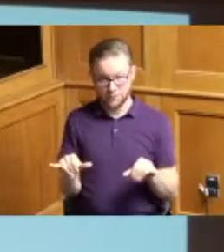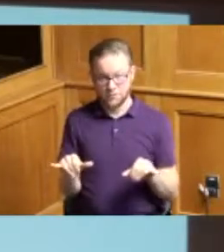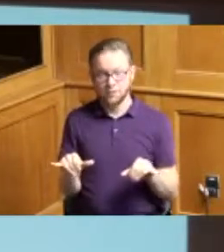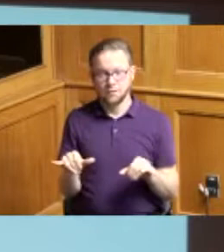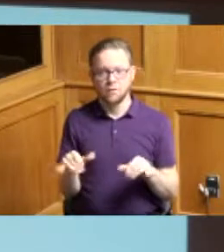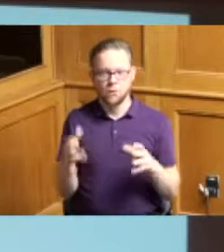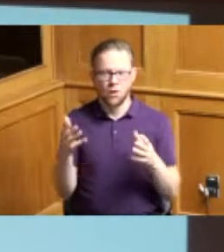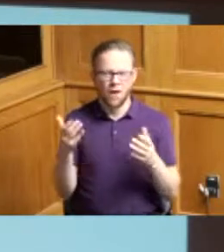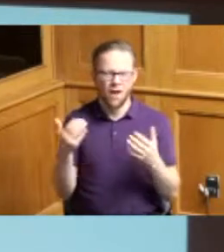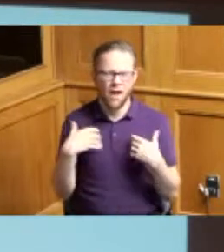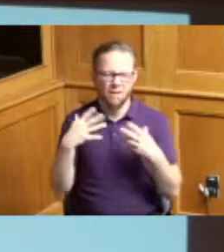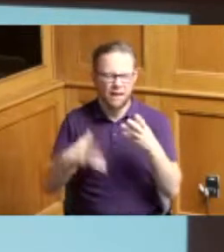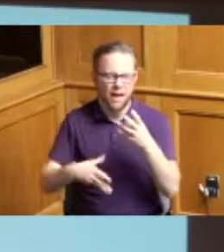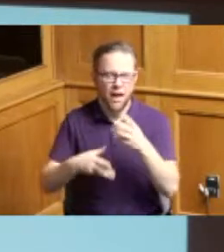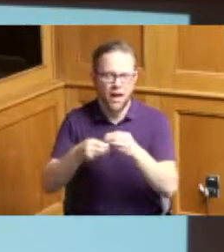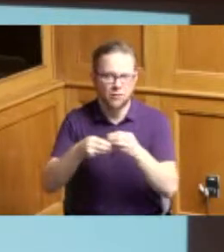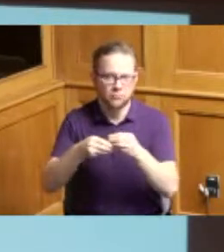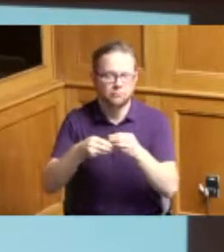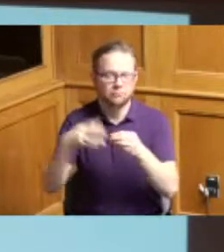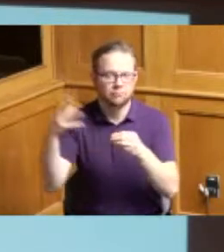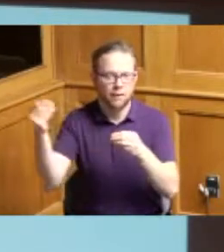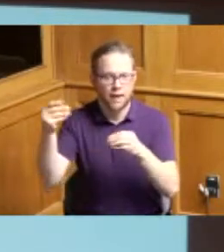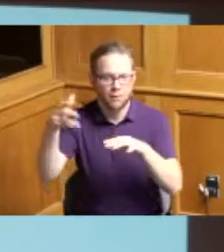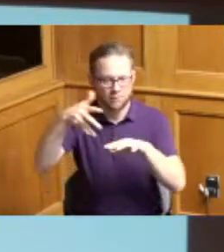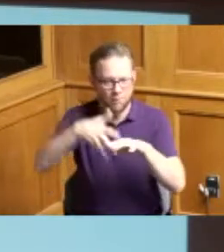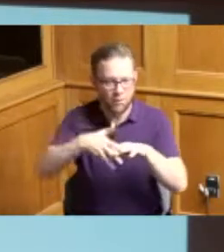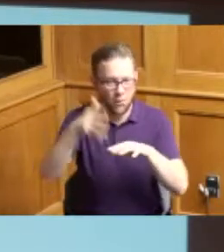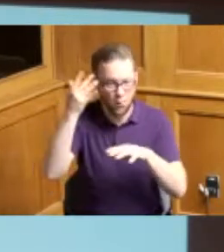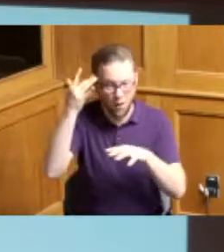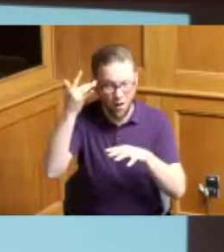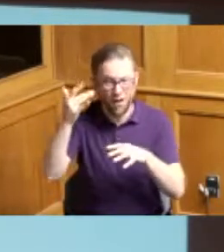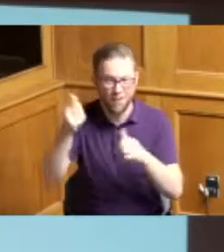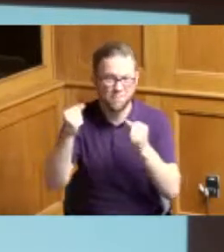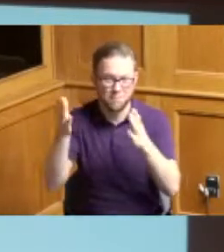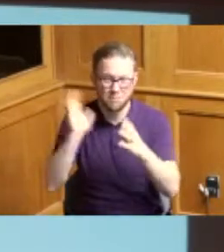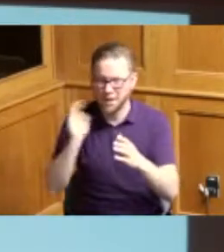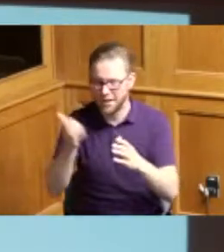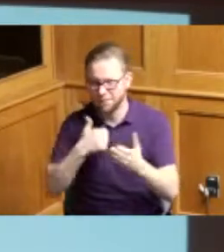inflow why is that that's because MSD has a lot of aging infrastructure like Philadelphia like